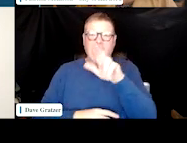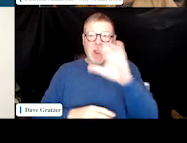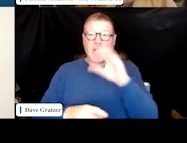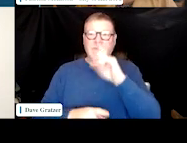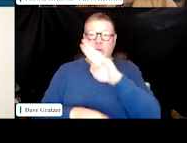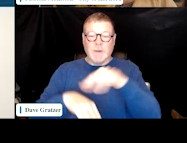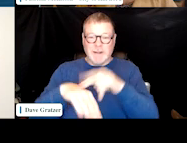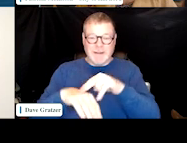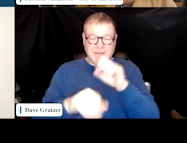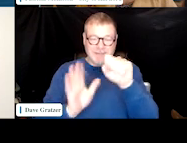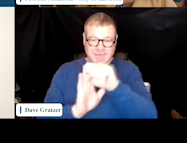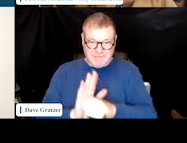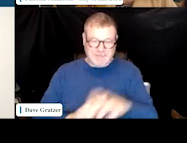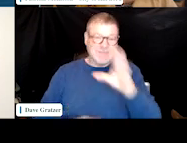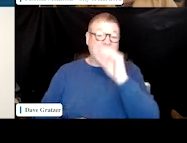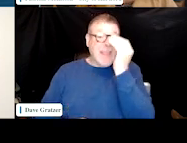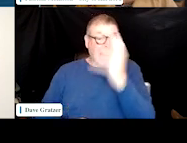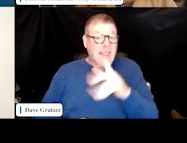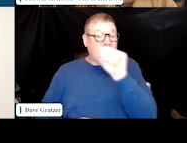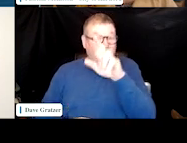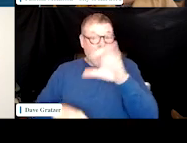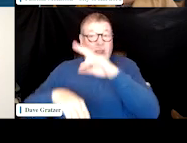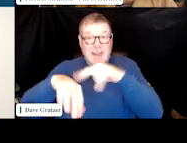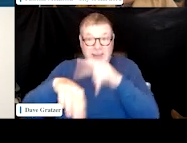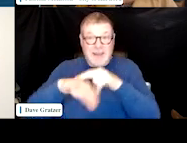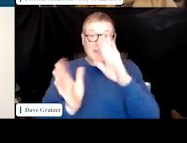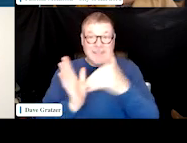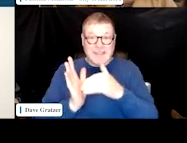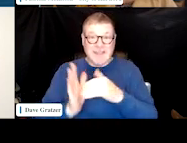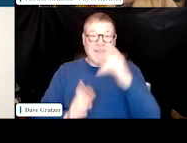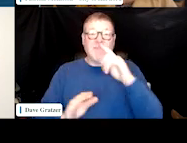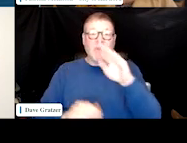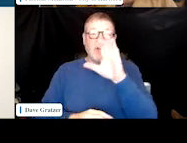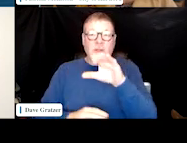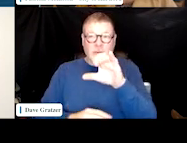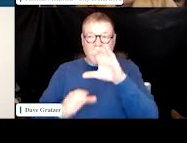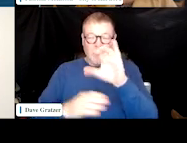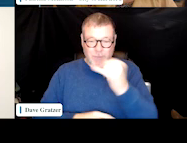She directs The Arc's National Center on Criminal Justice and Disability.